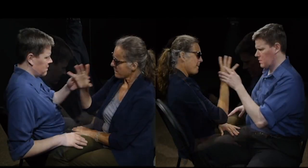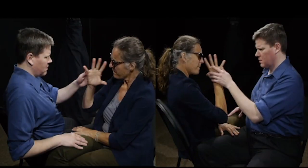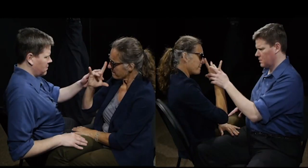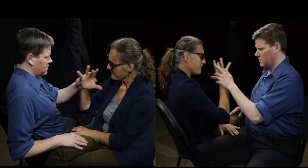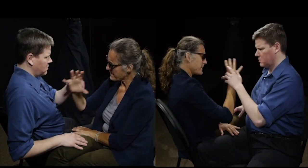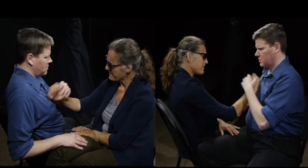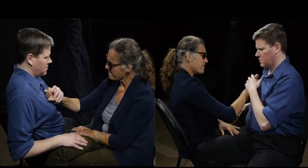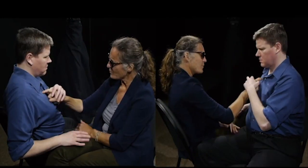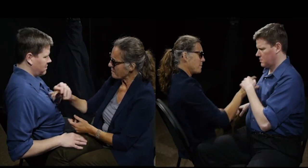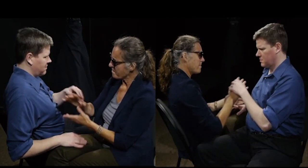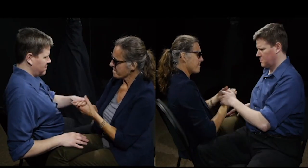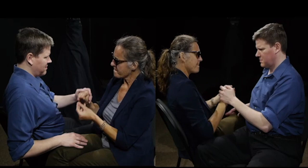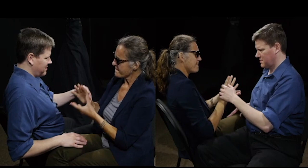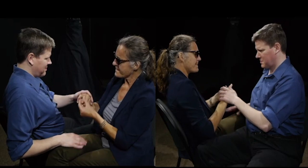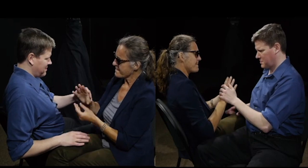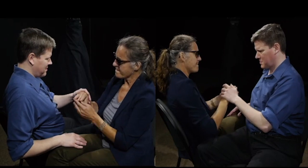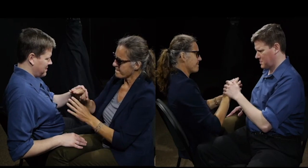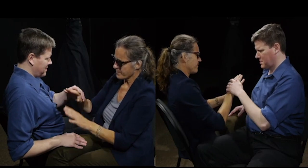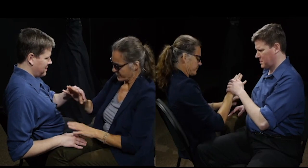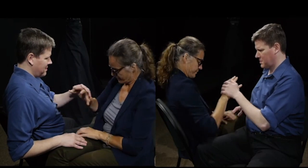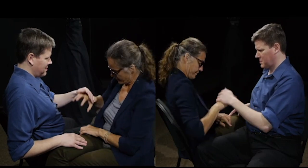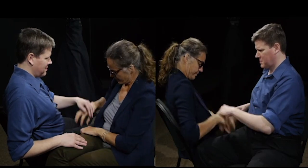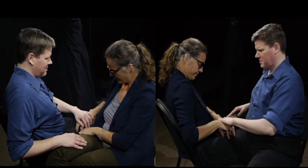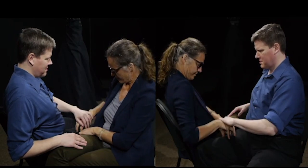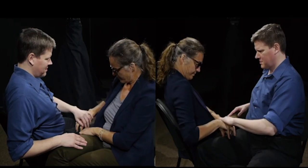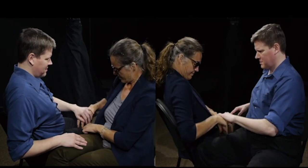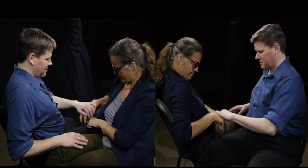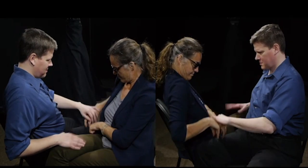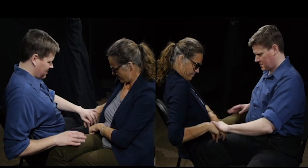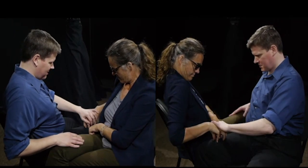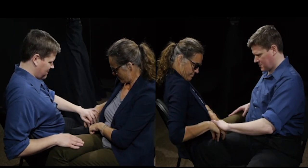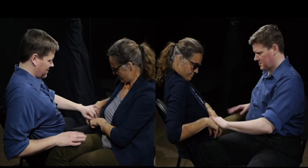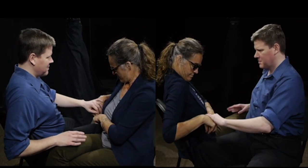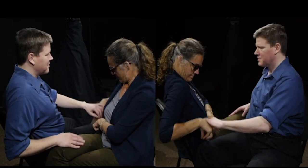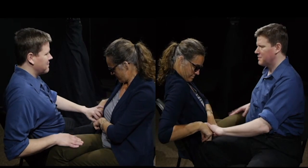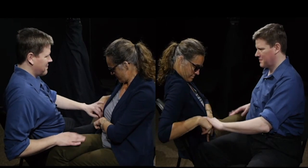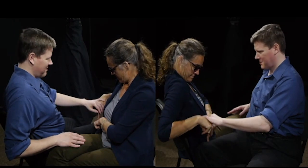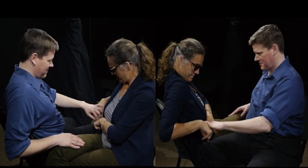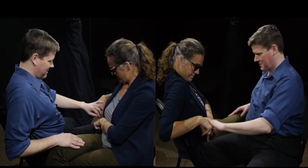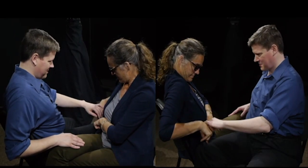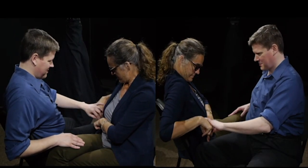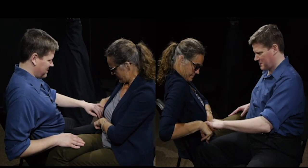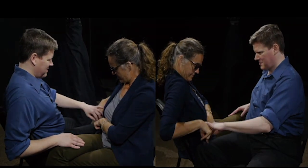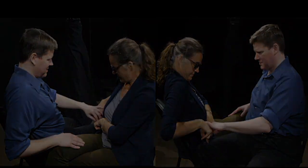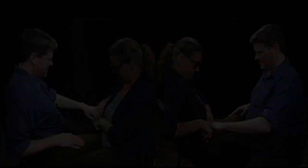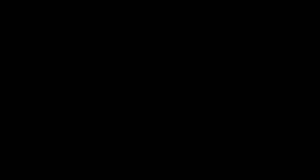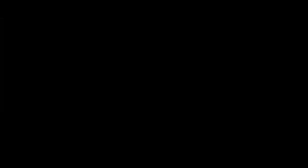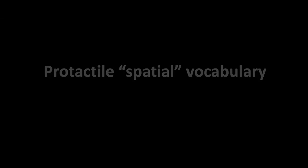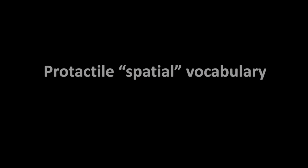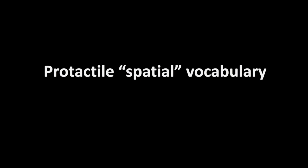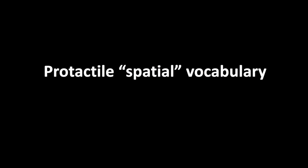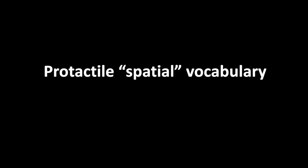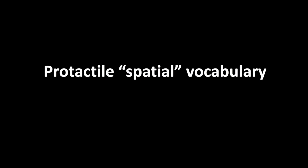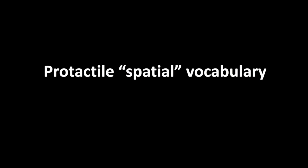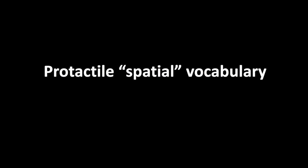[Jelica] John, these three different types of vocabulary are so interesting! I'd like to talk more about Protactile's spatial vocabulary.